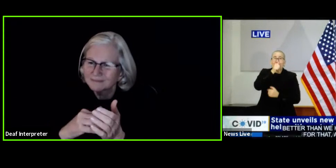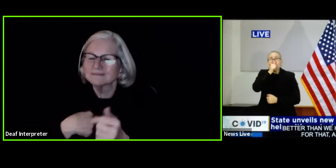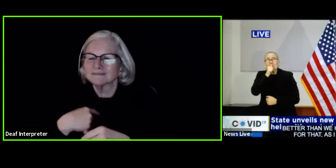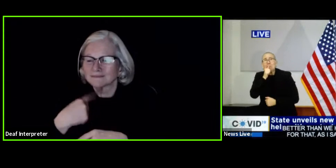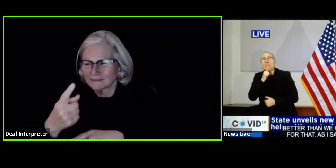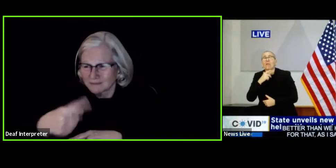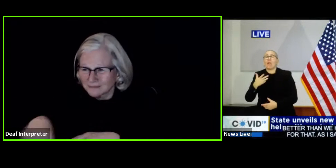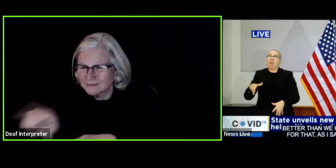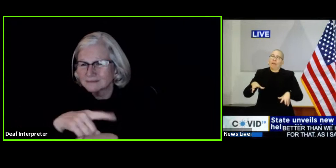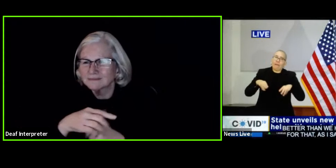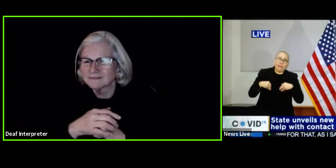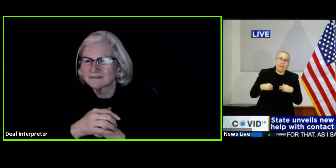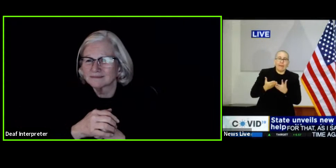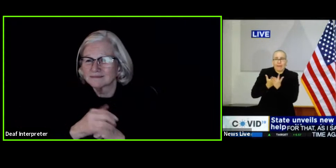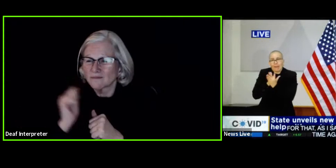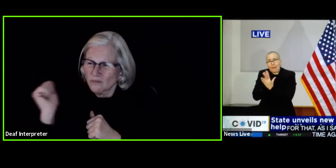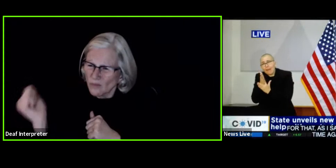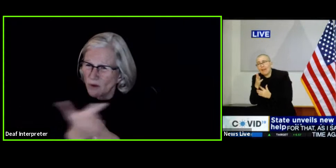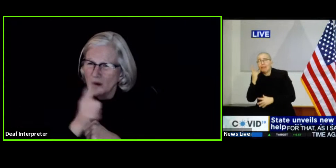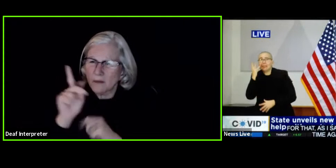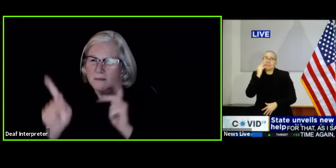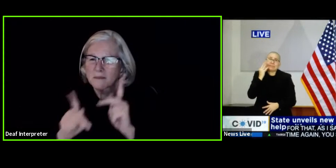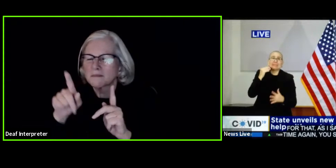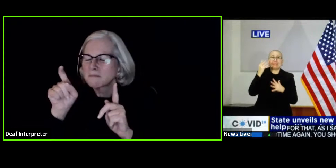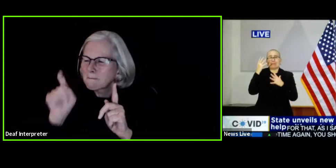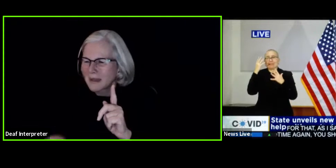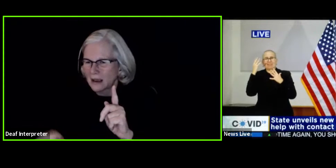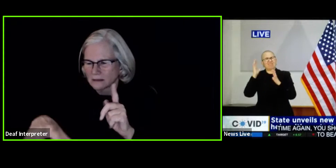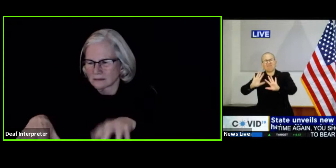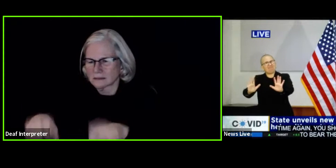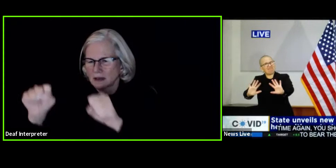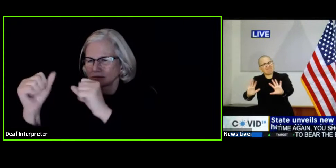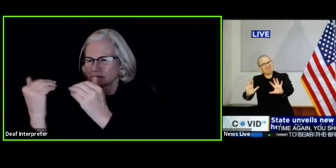ALL MINNESOTANS SHARE IN THAT. SO I THINK THIS PACKAGE WILL BE A GREAT WAY